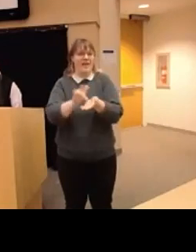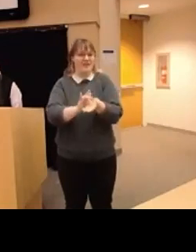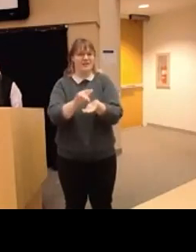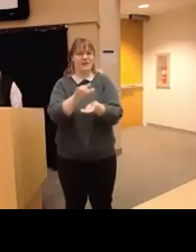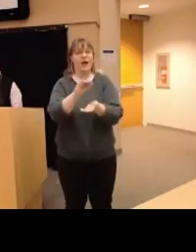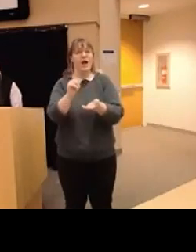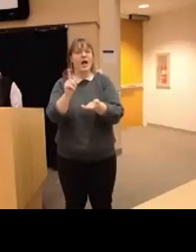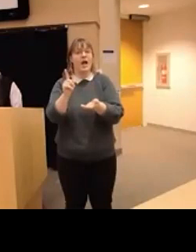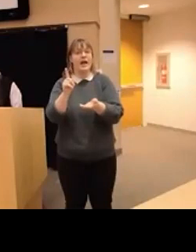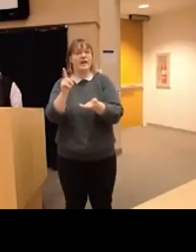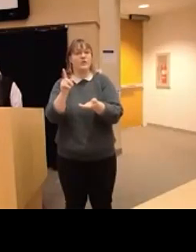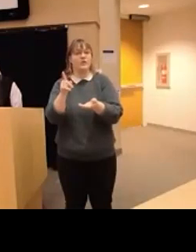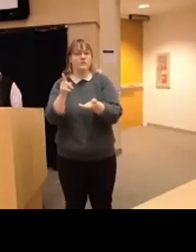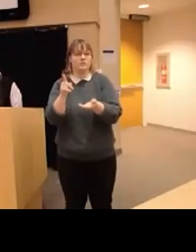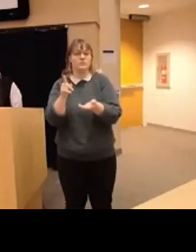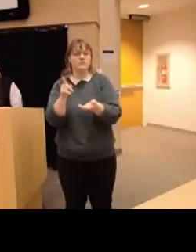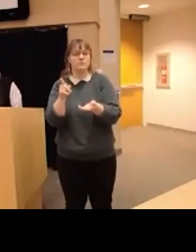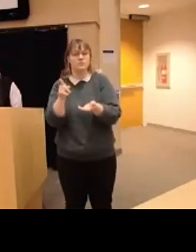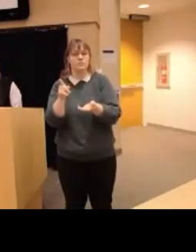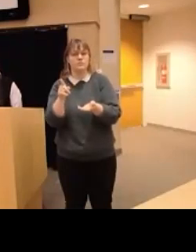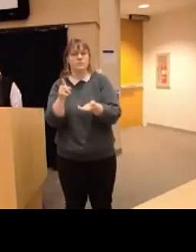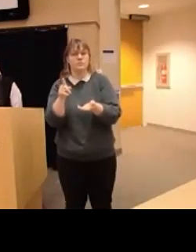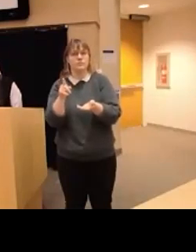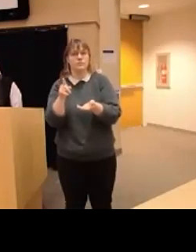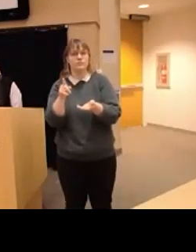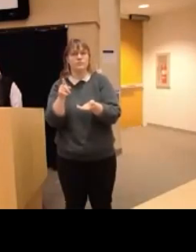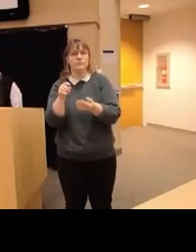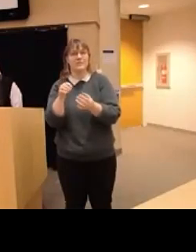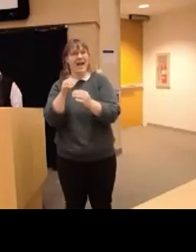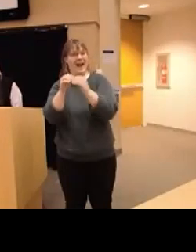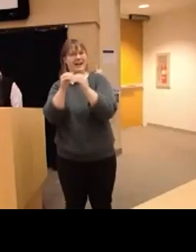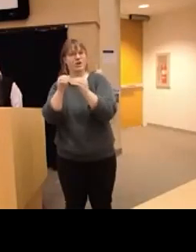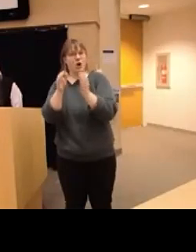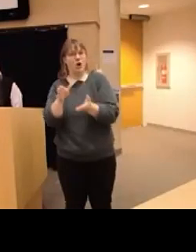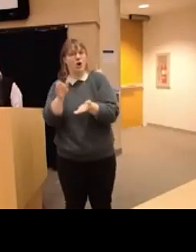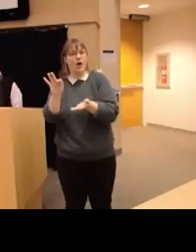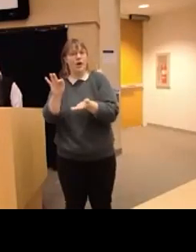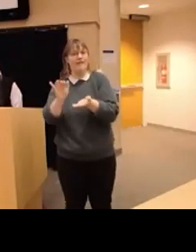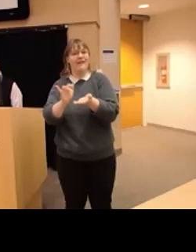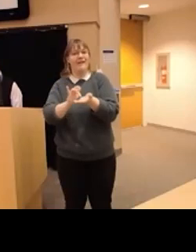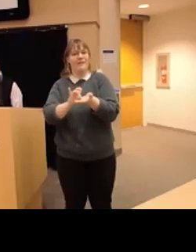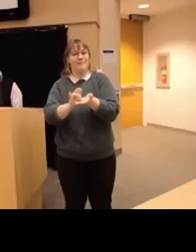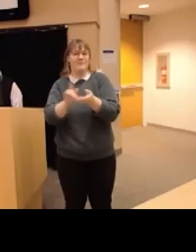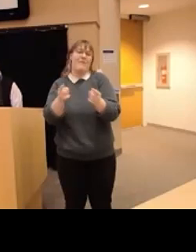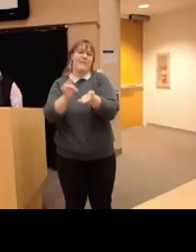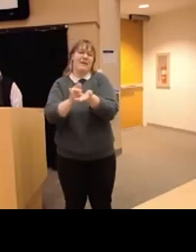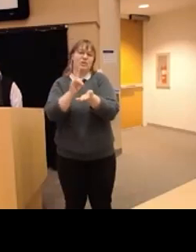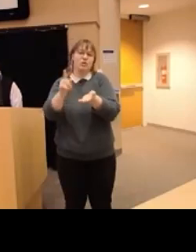served as a senior editor of pain medicine the journal and and uh and a member of a NIH study